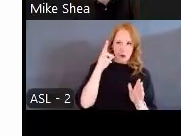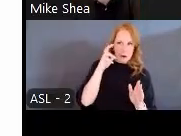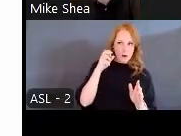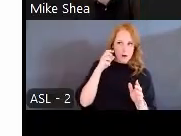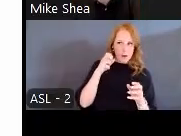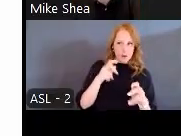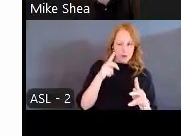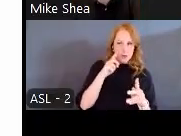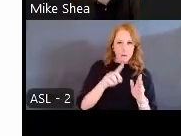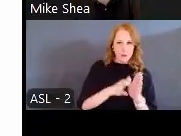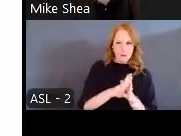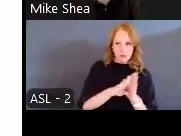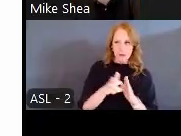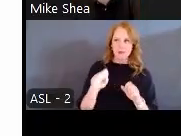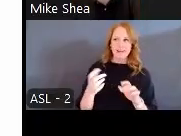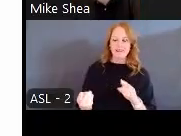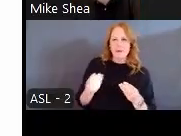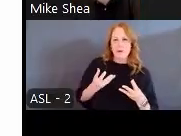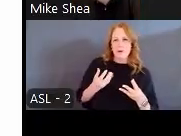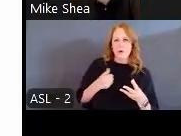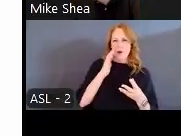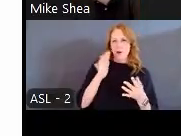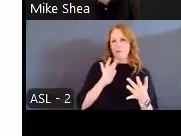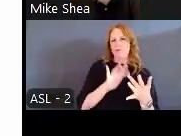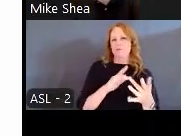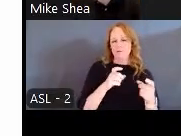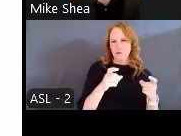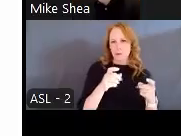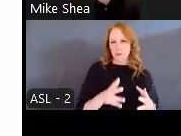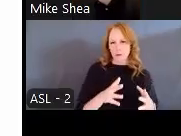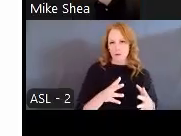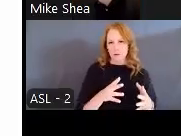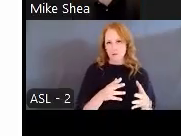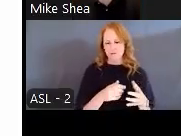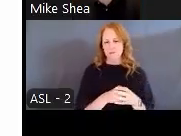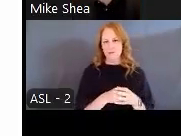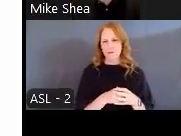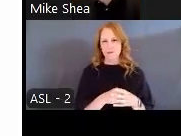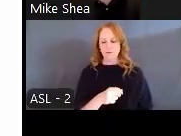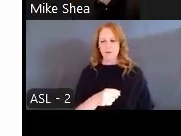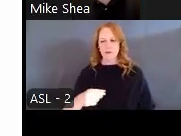me in and I can continue that conversation with the managers. So um so it's it actually takes a